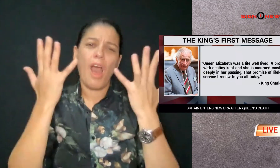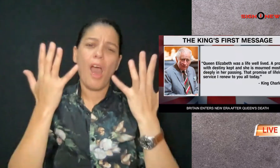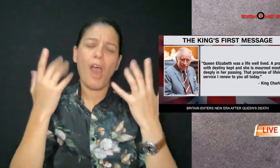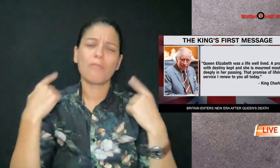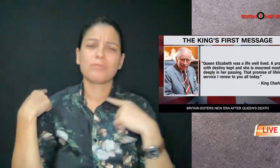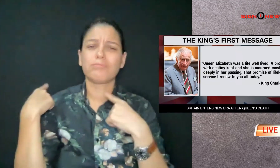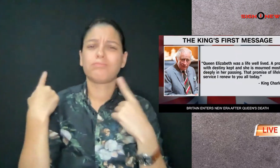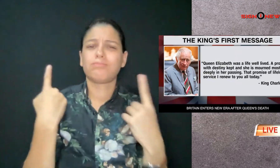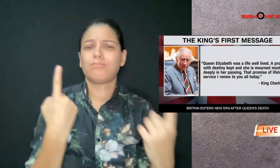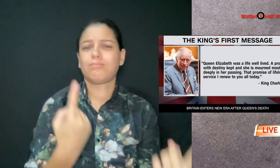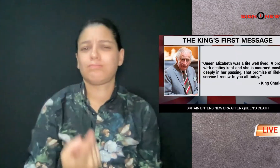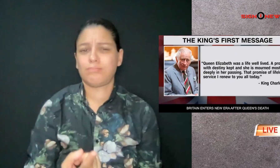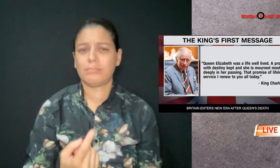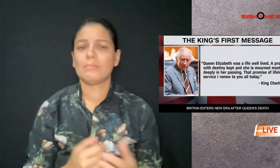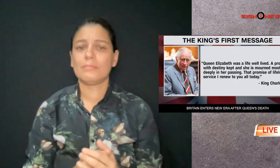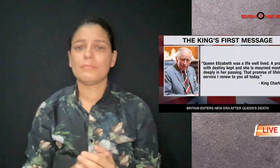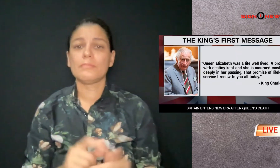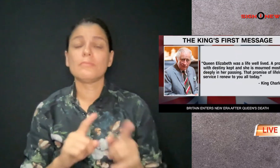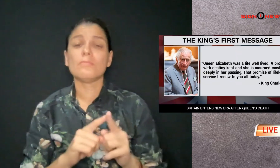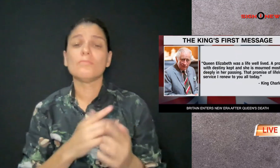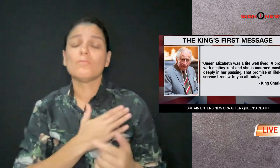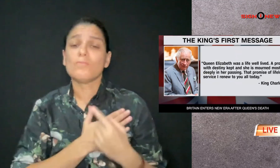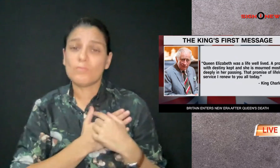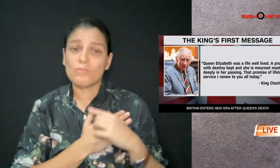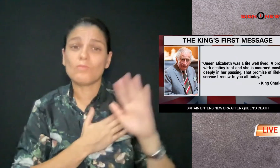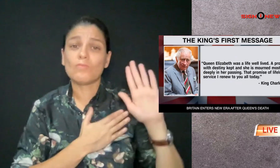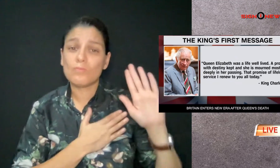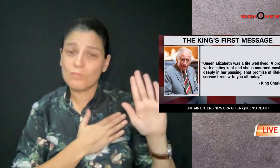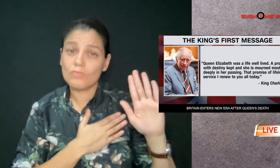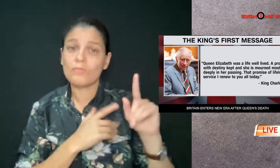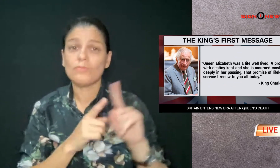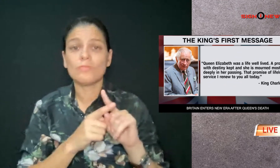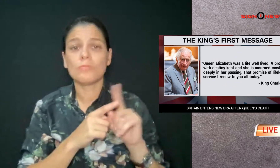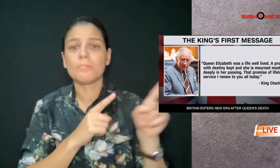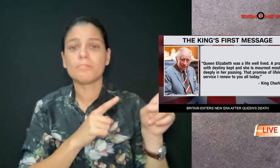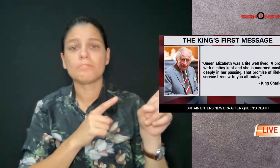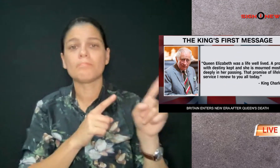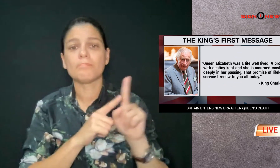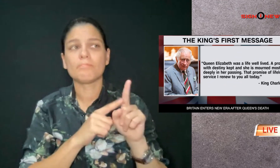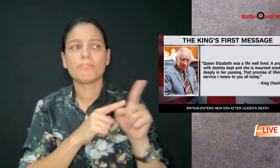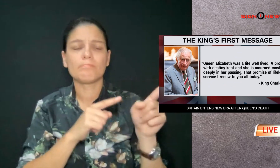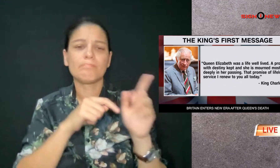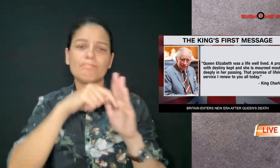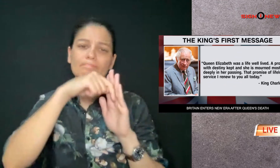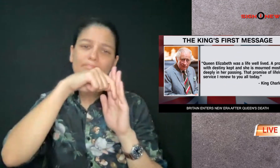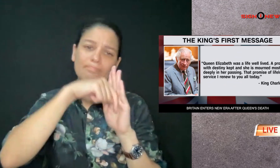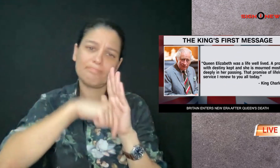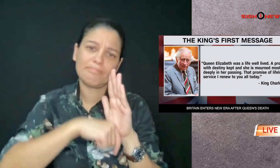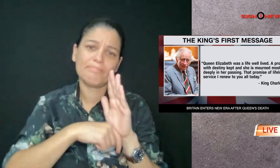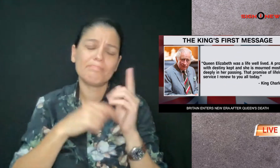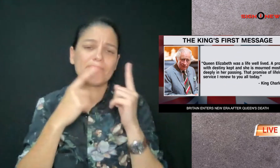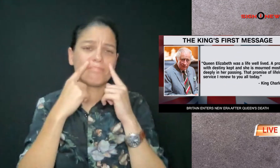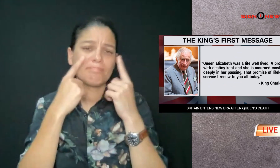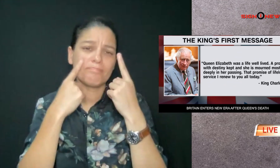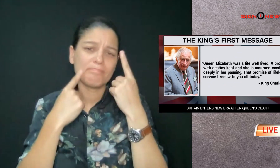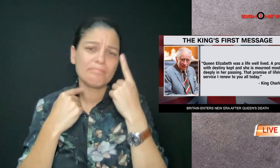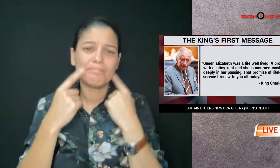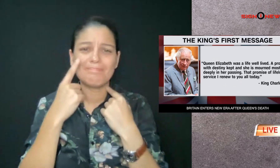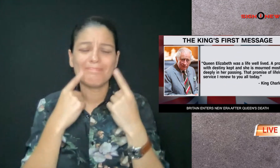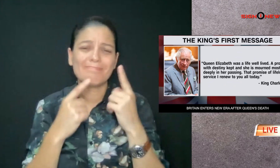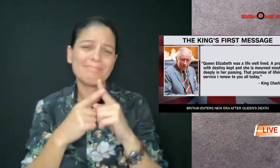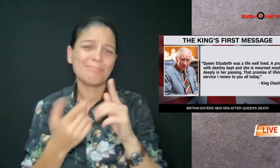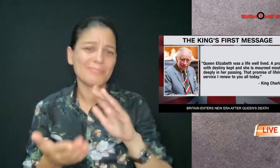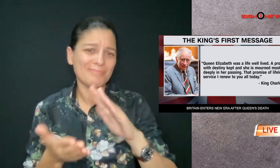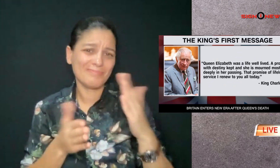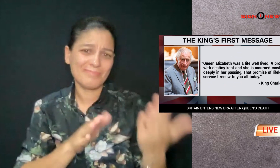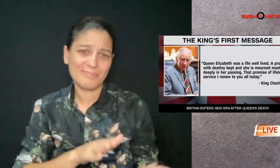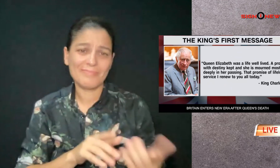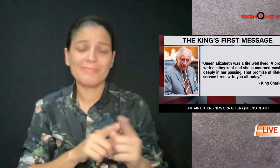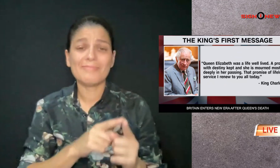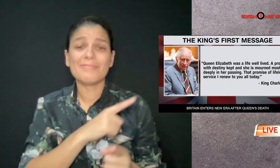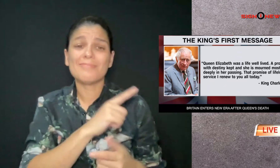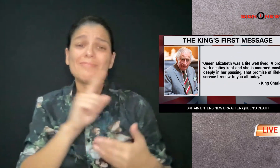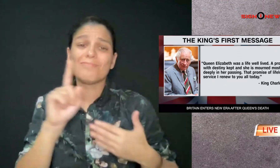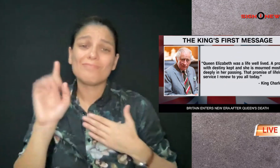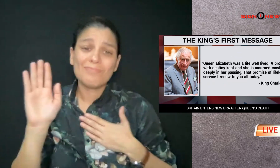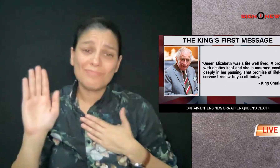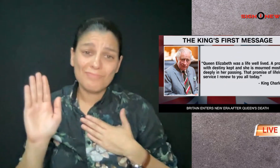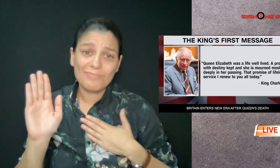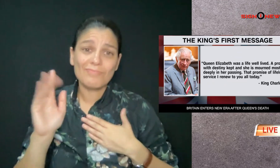well lived a promise with destiny kept and she is mourned most deeply in her passing